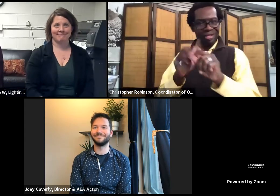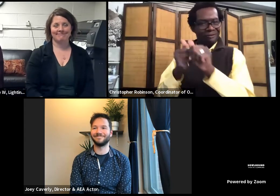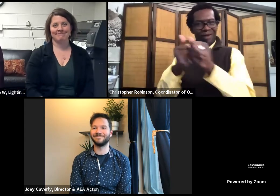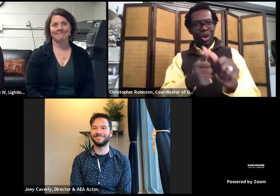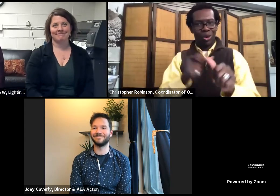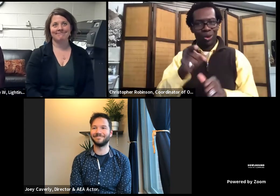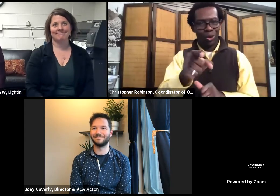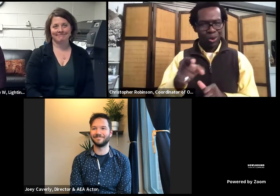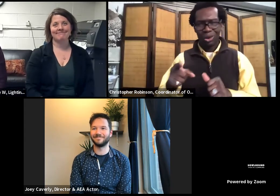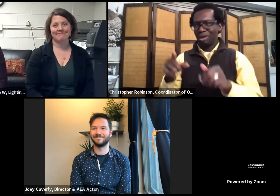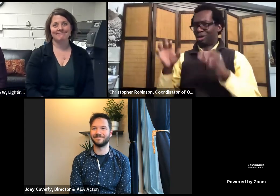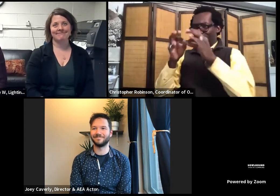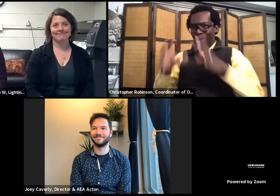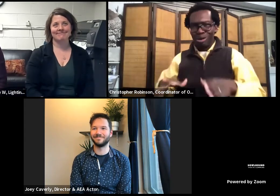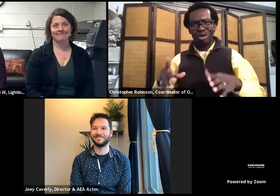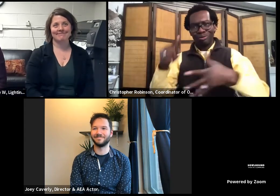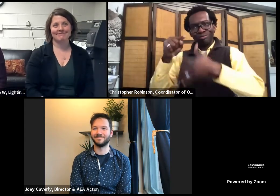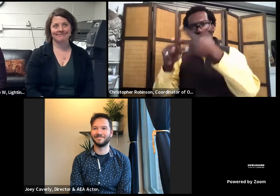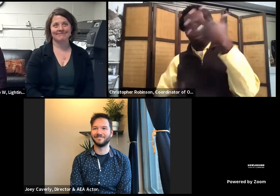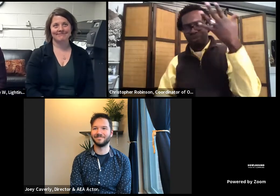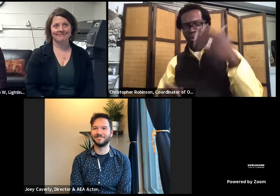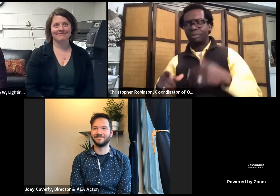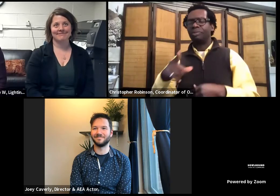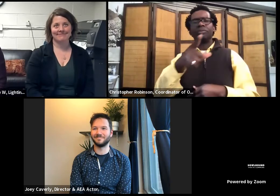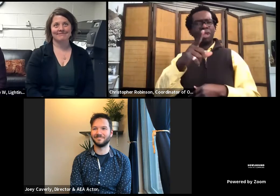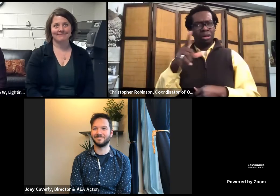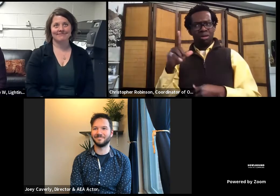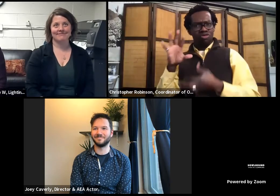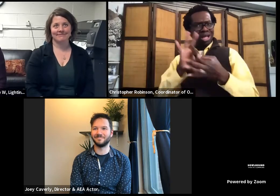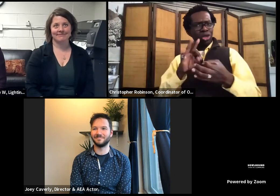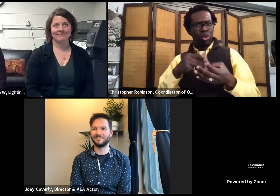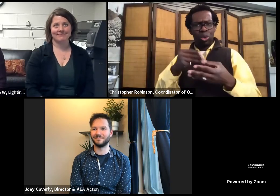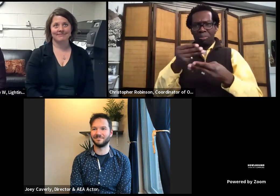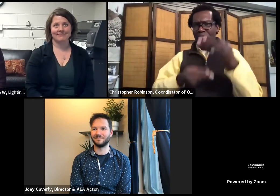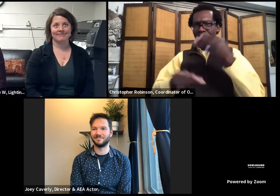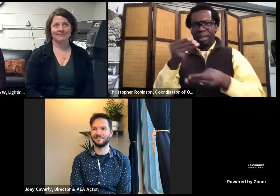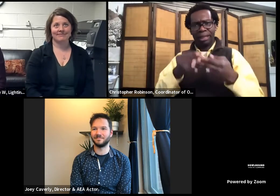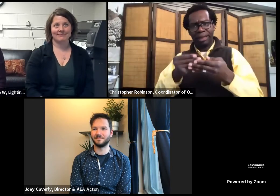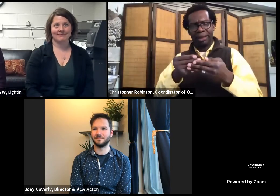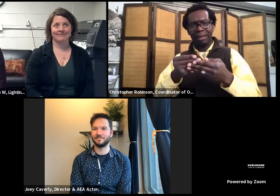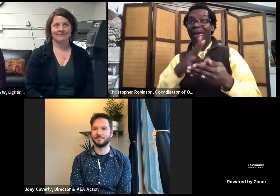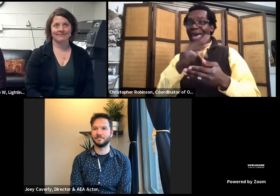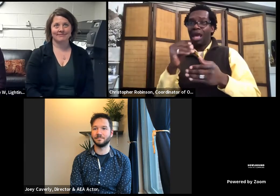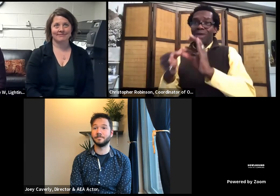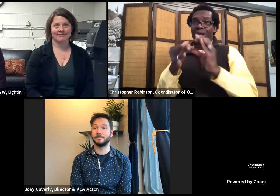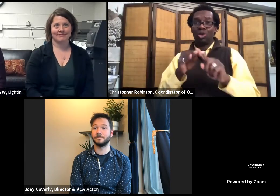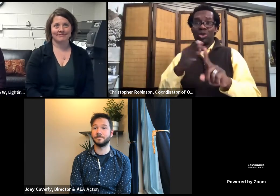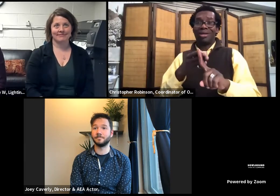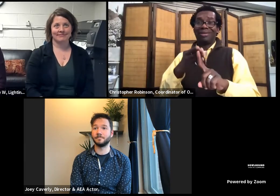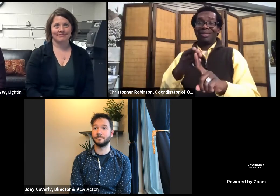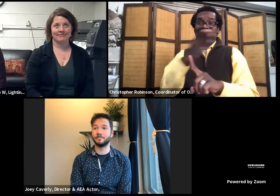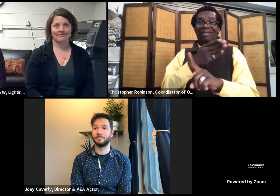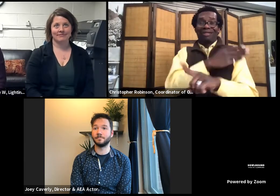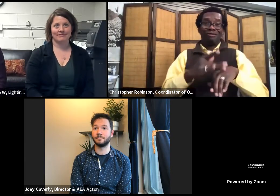That whole group of people who kind of follow you. You have the interpreters and all these folks who are supporting the budget,